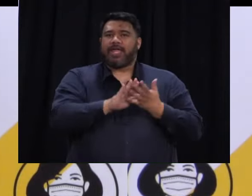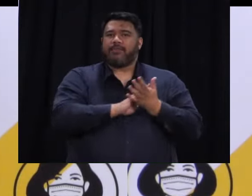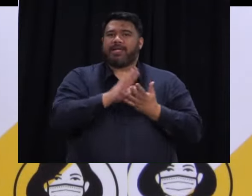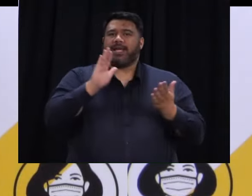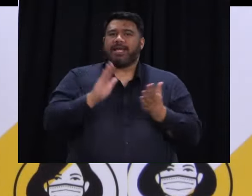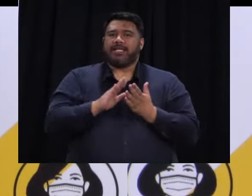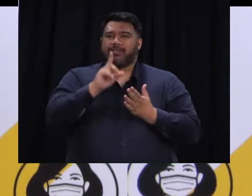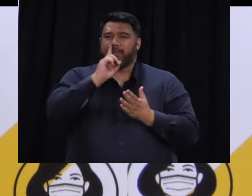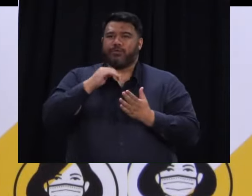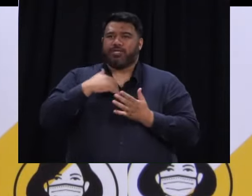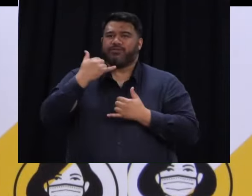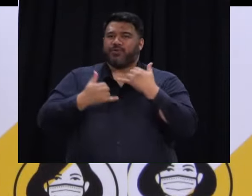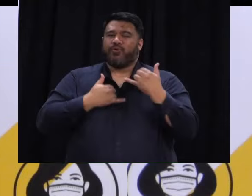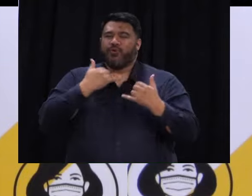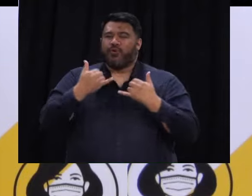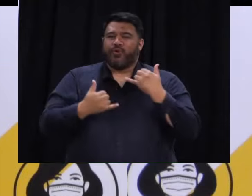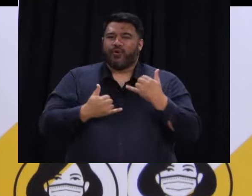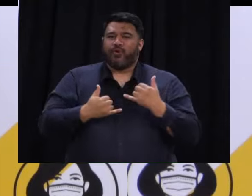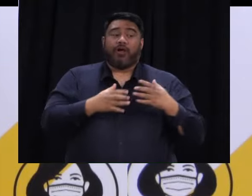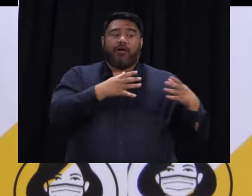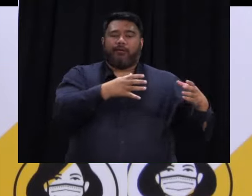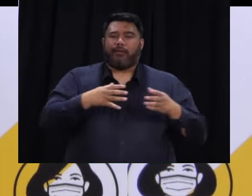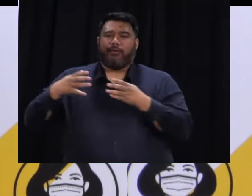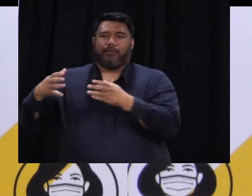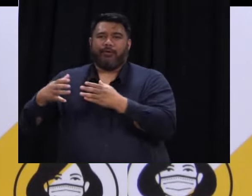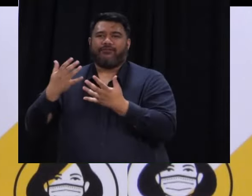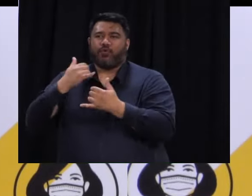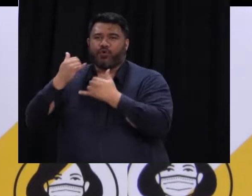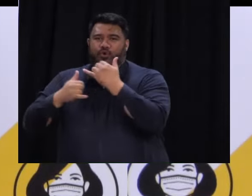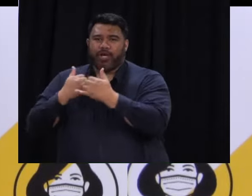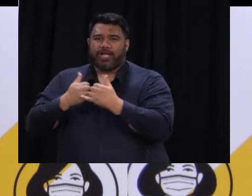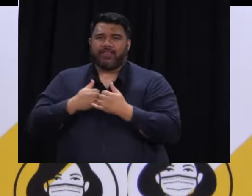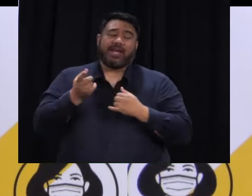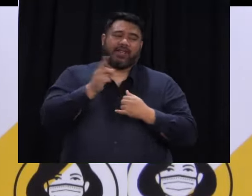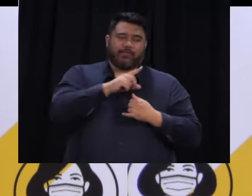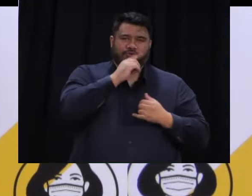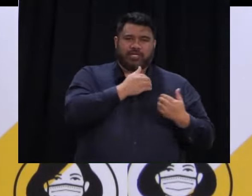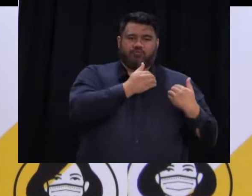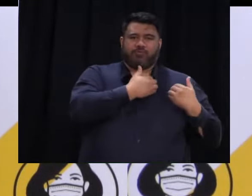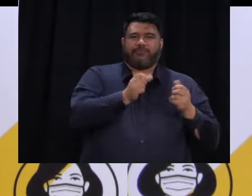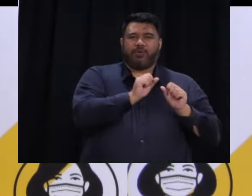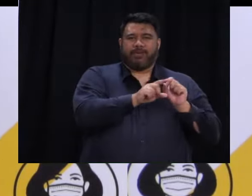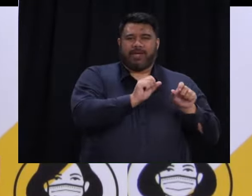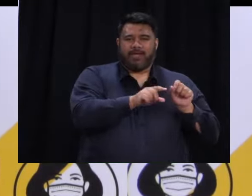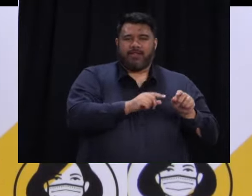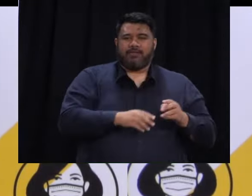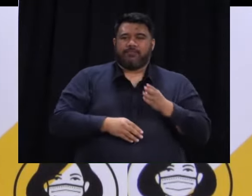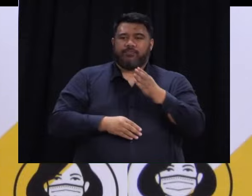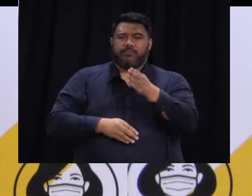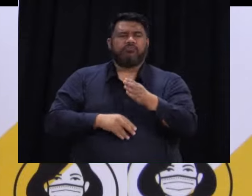feeling good" they can move to a system emailing in each day to confirm they are still feeling well that. Reduces the